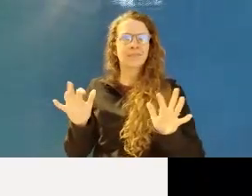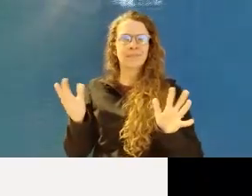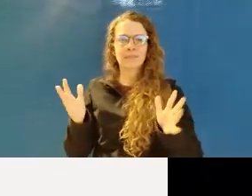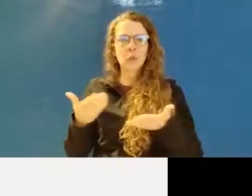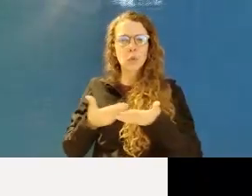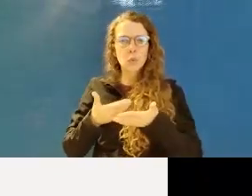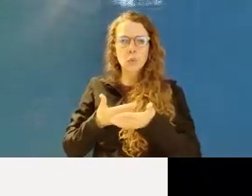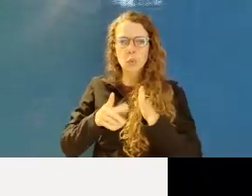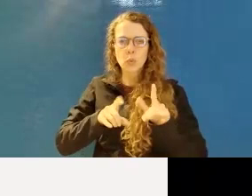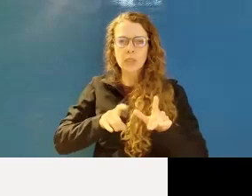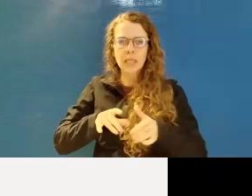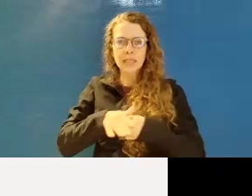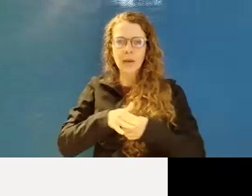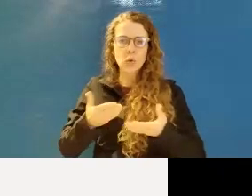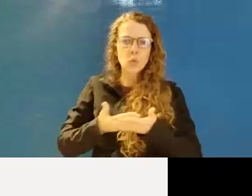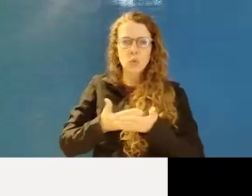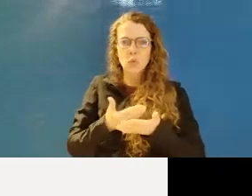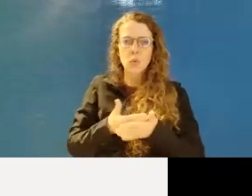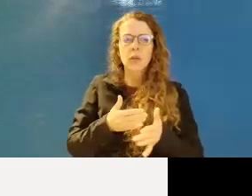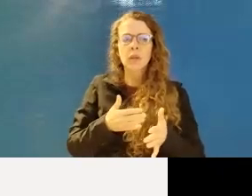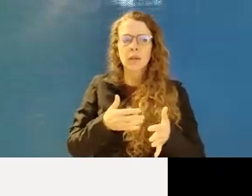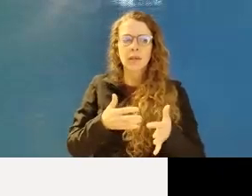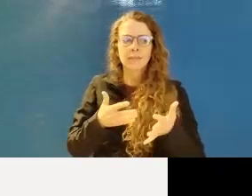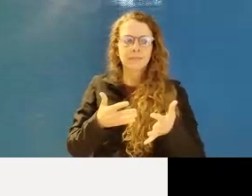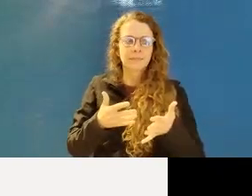new area where institutions are still finding